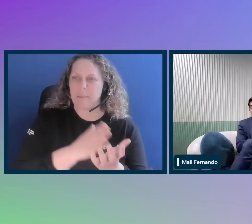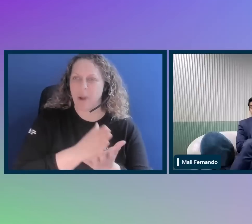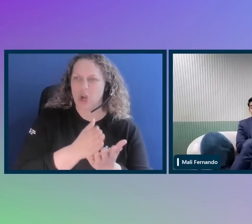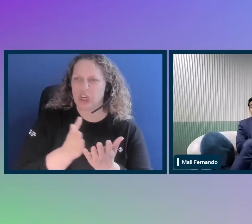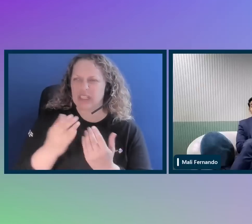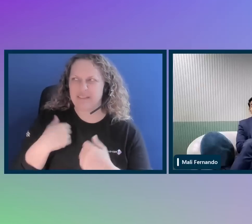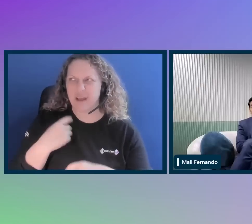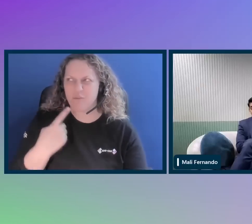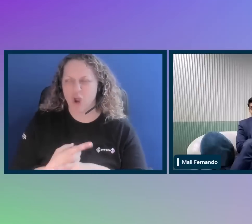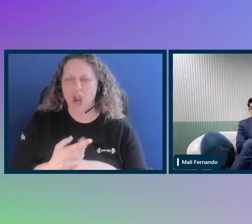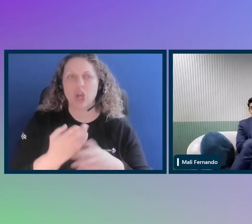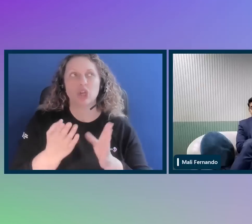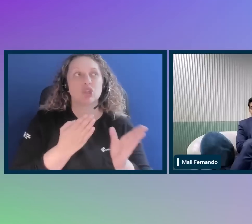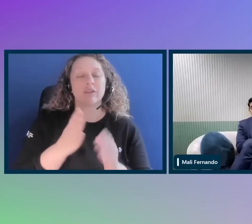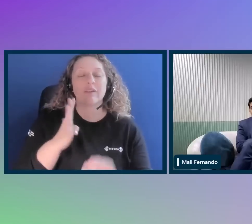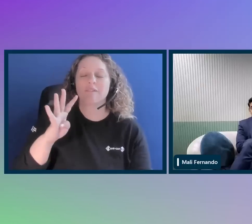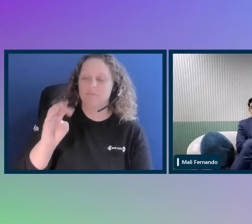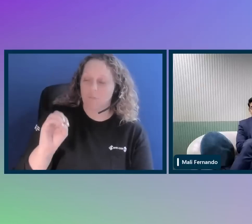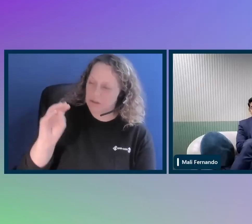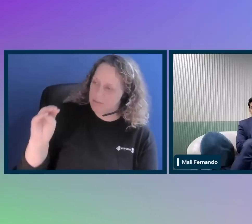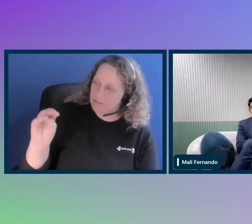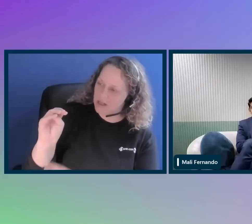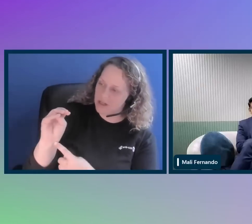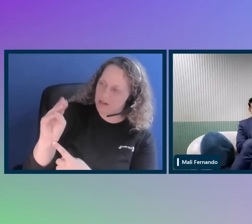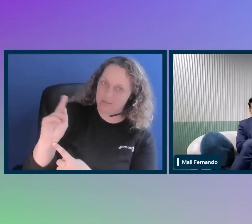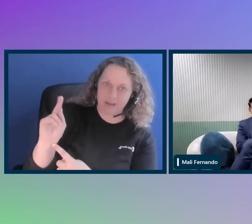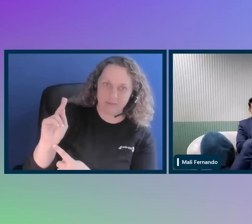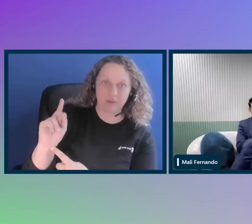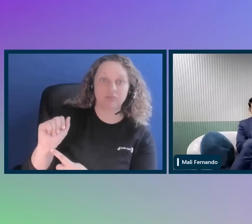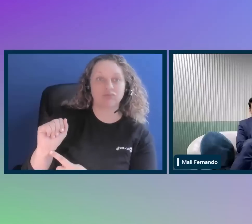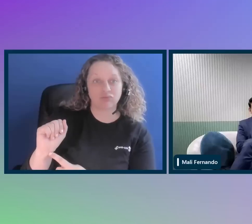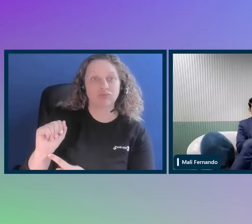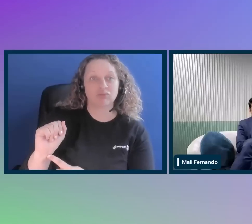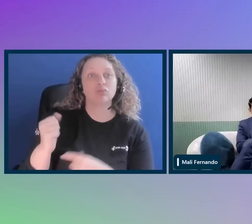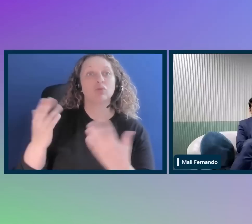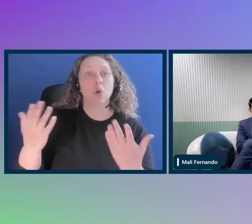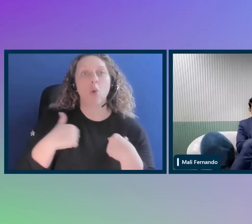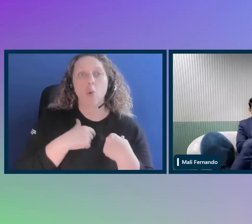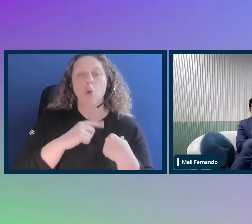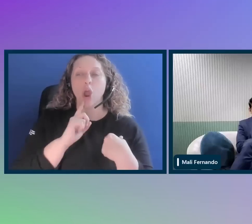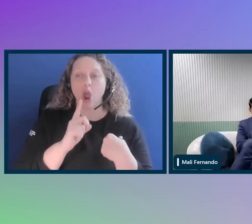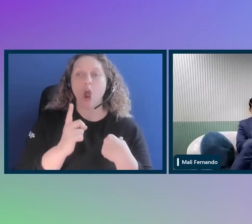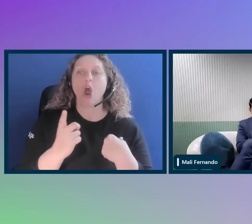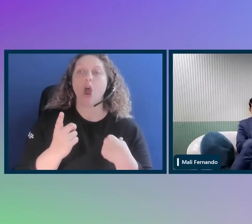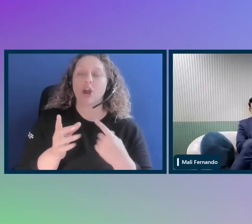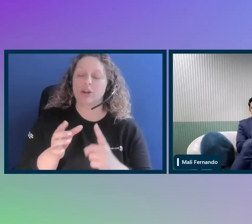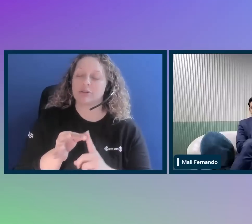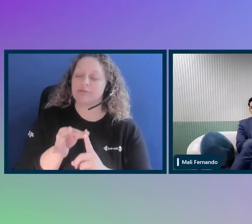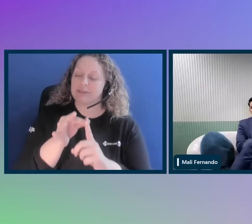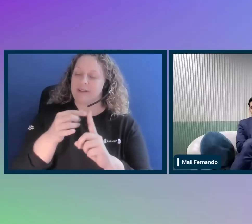serving 40 million people. So, we are significant.